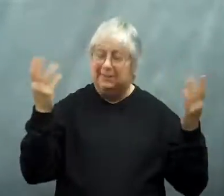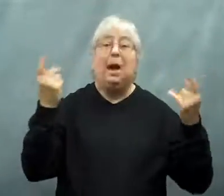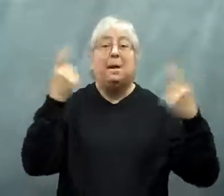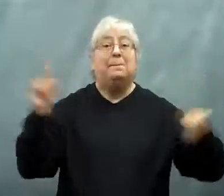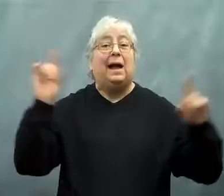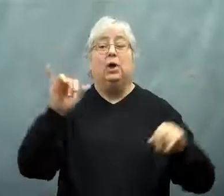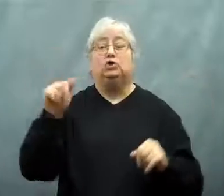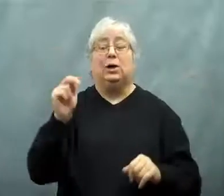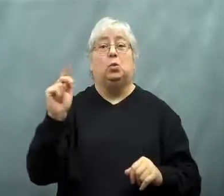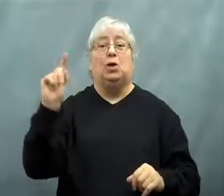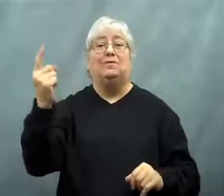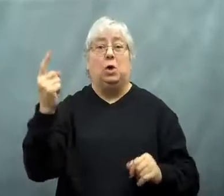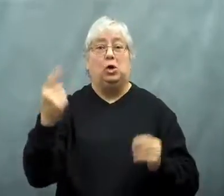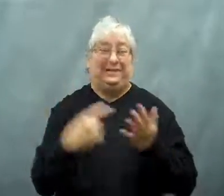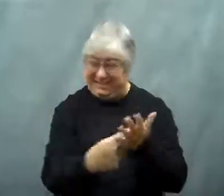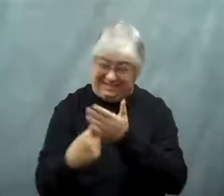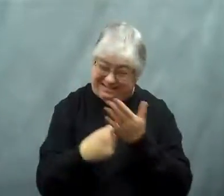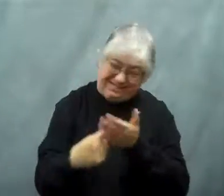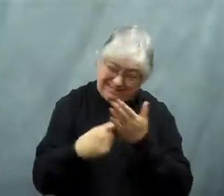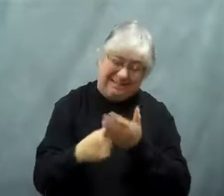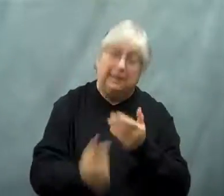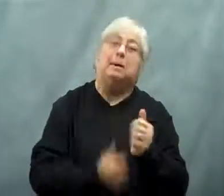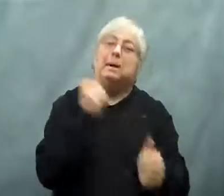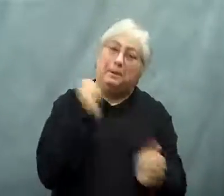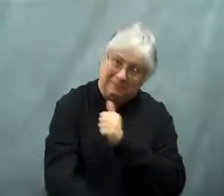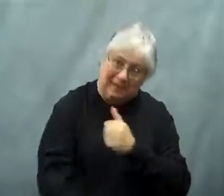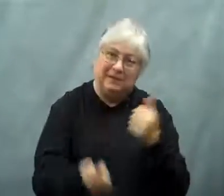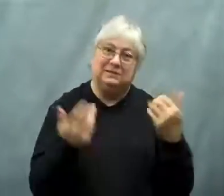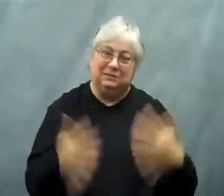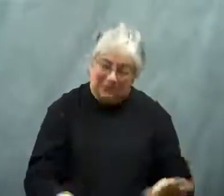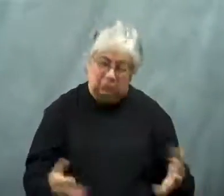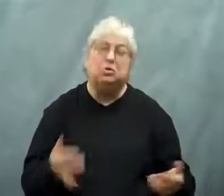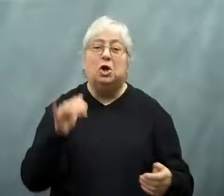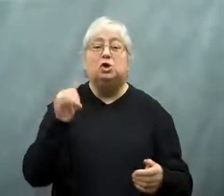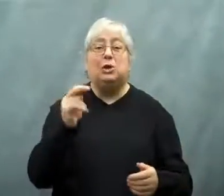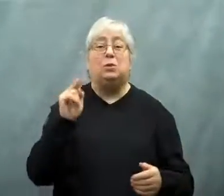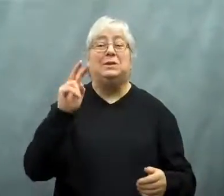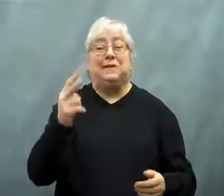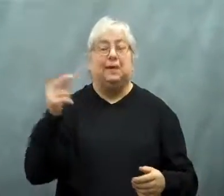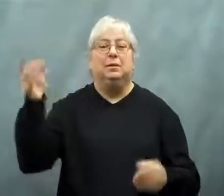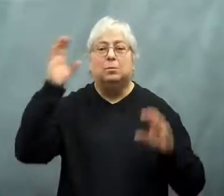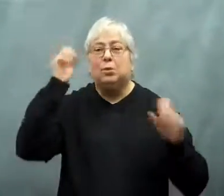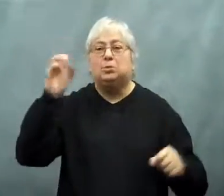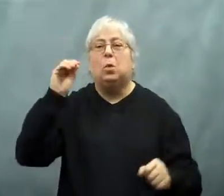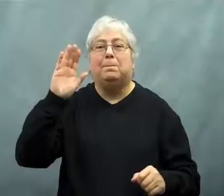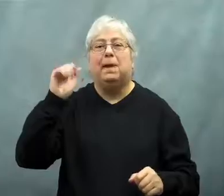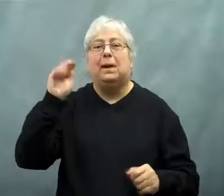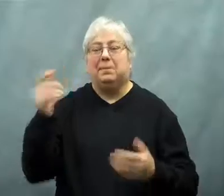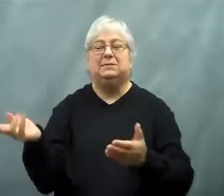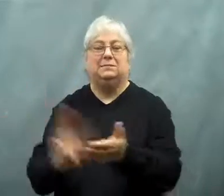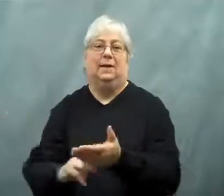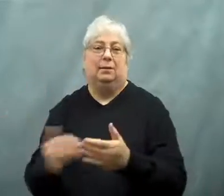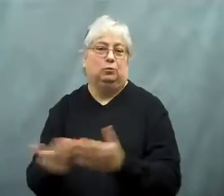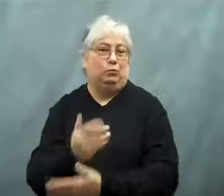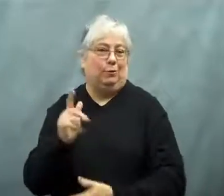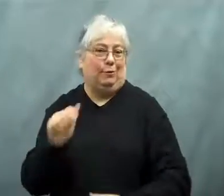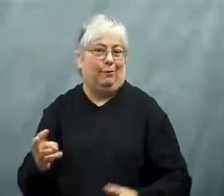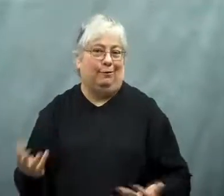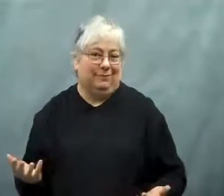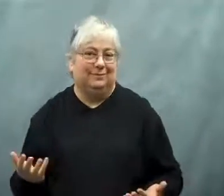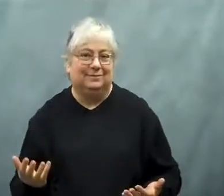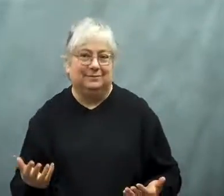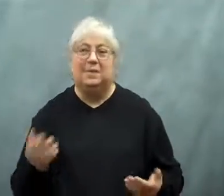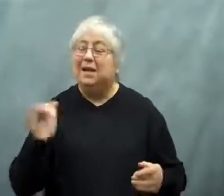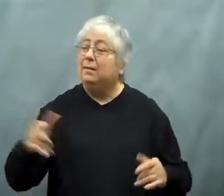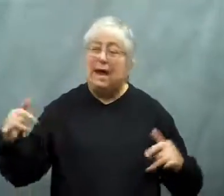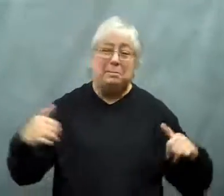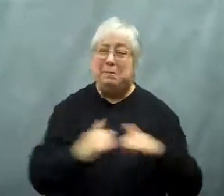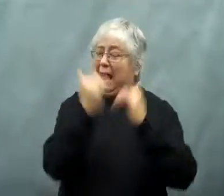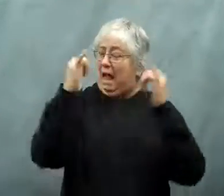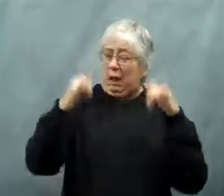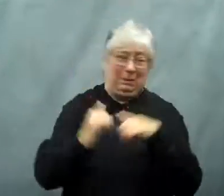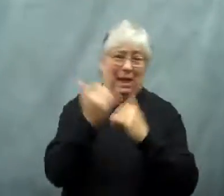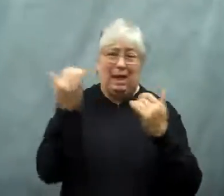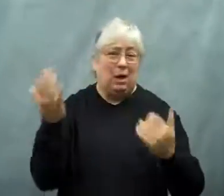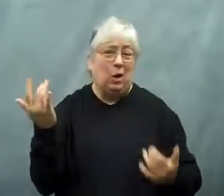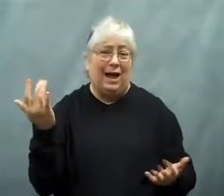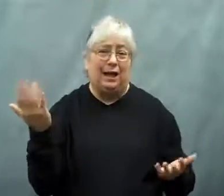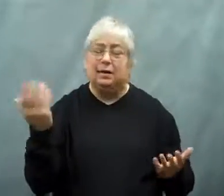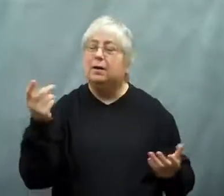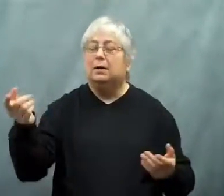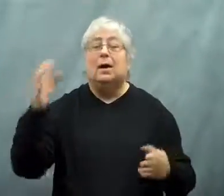After a long hard session, it was finally passed on January 1.